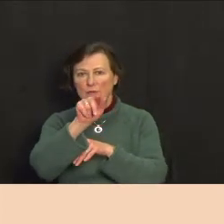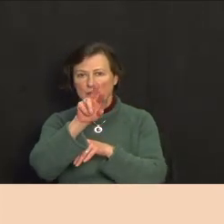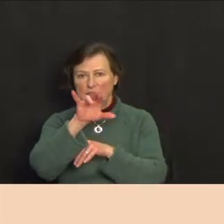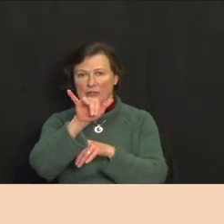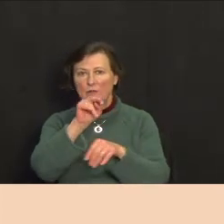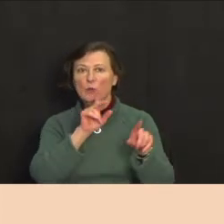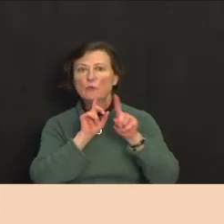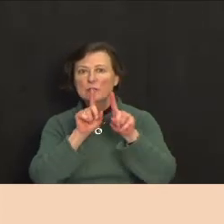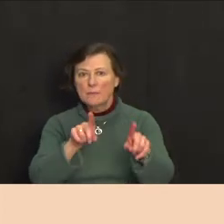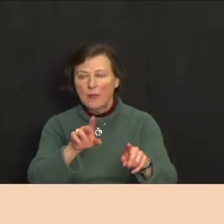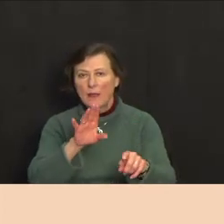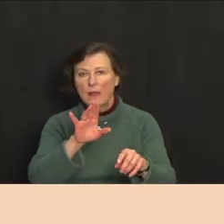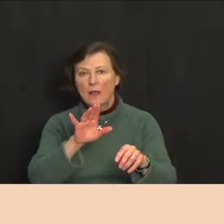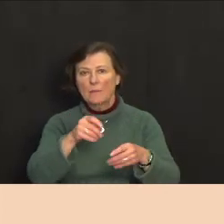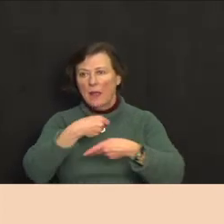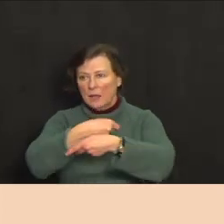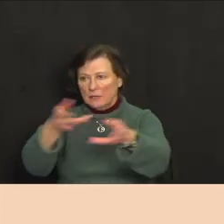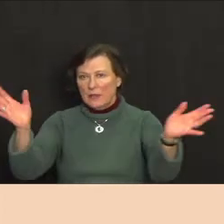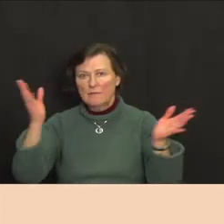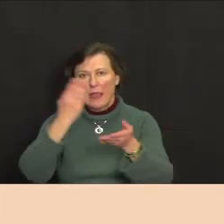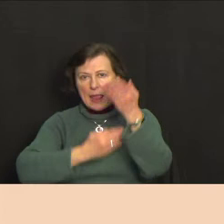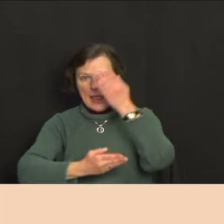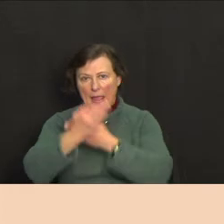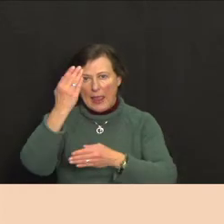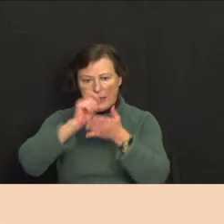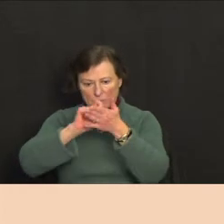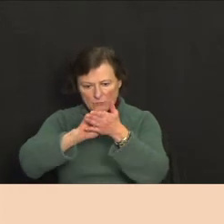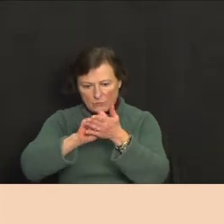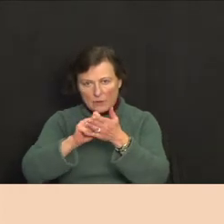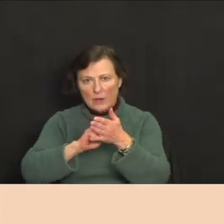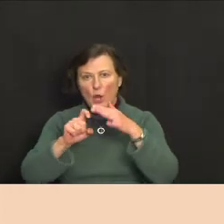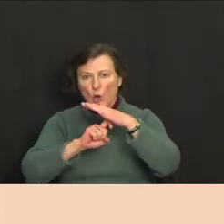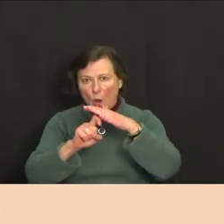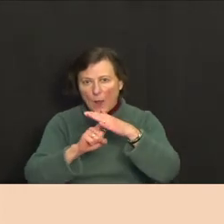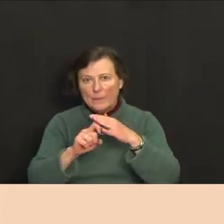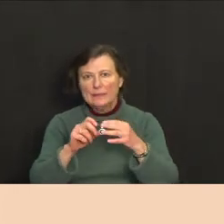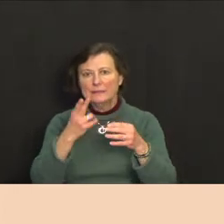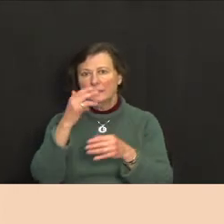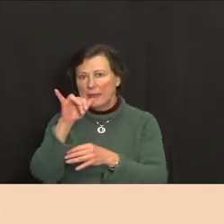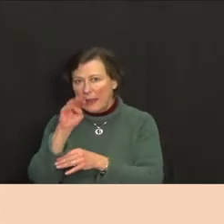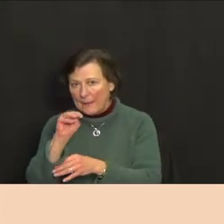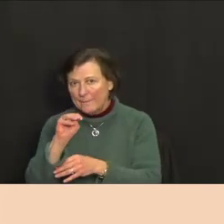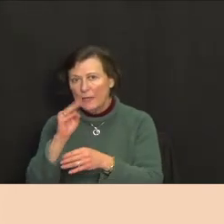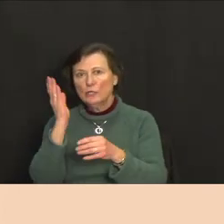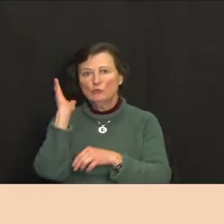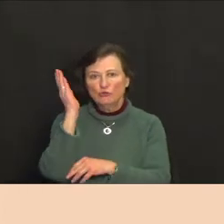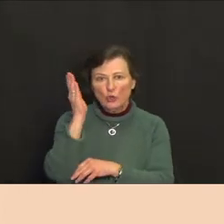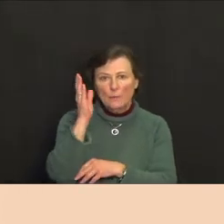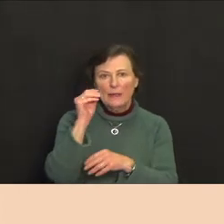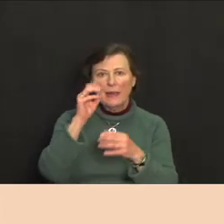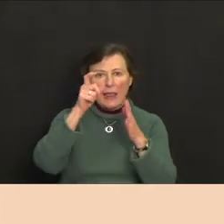distributing handmade copies of hymns, sermons, and essays so that they could continue